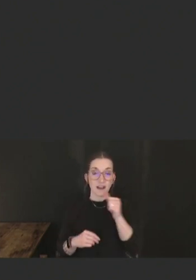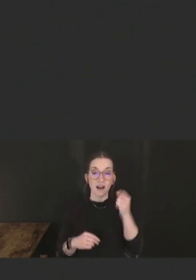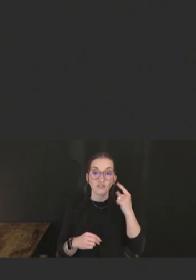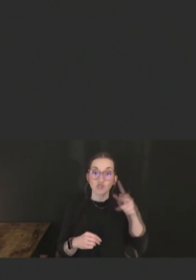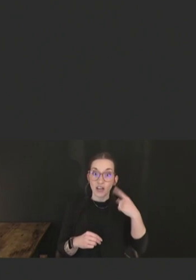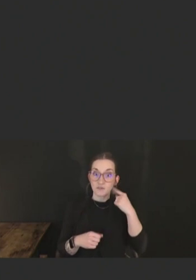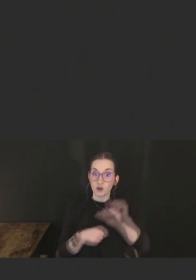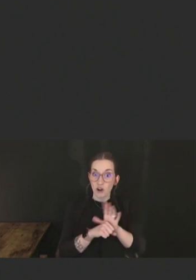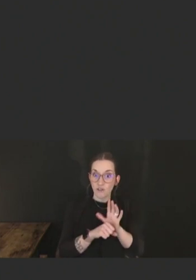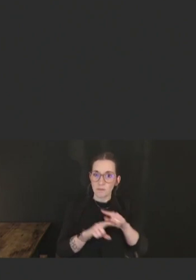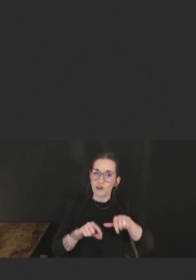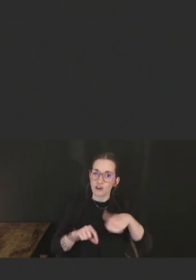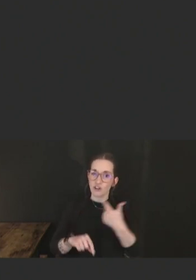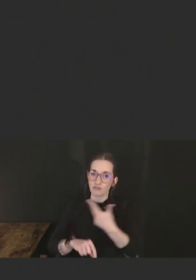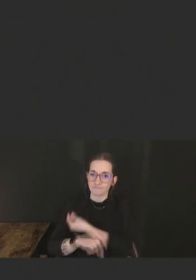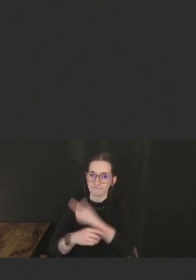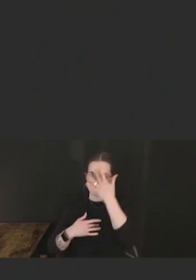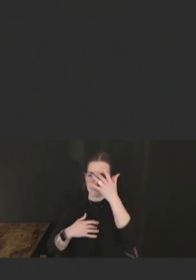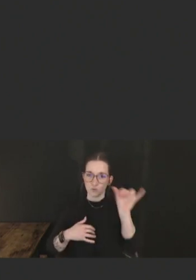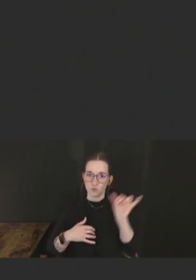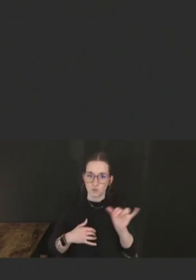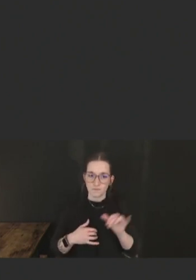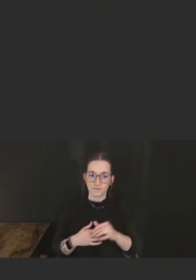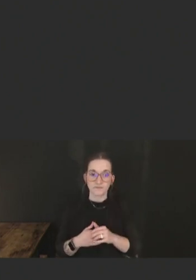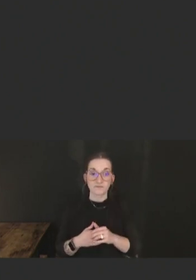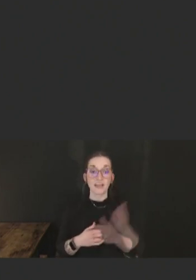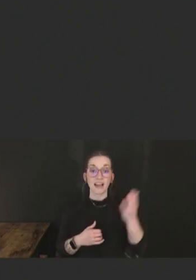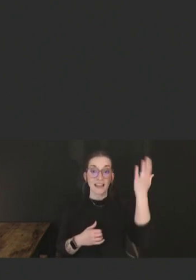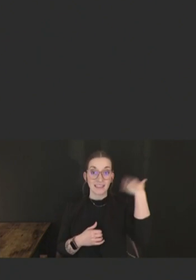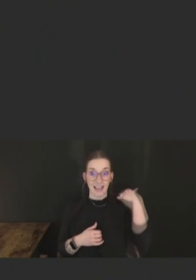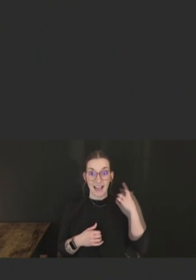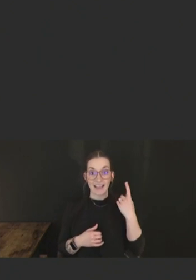Last year, the World Health Organization and UNICEF noted that global childhood vaccinations